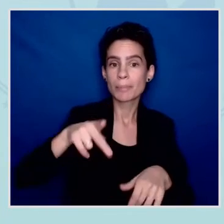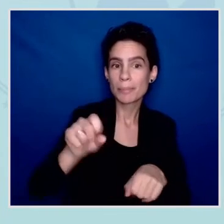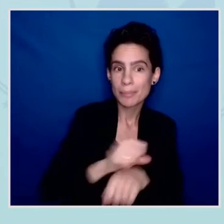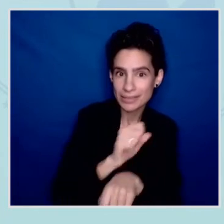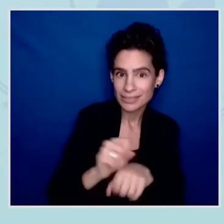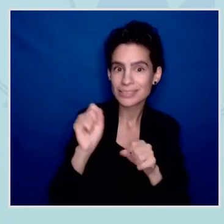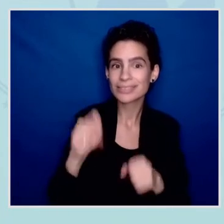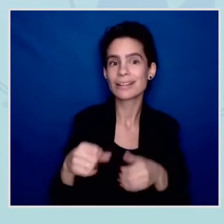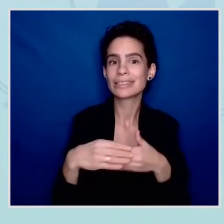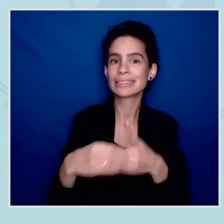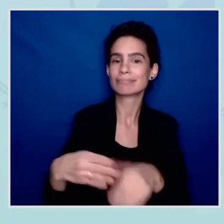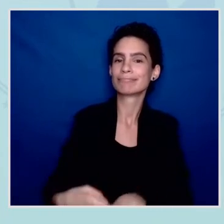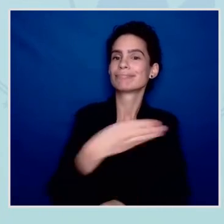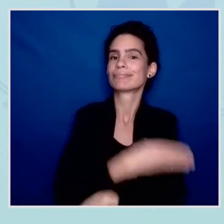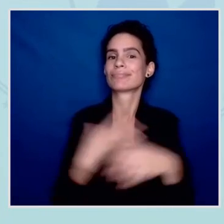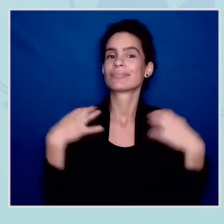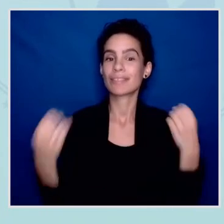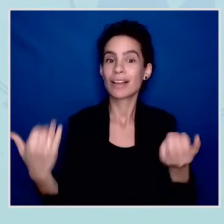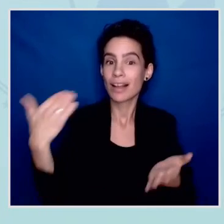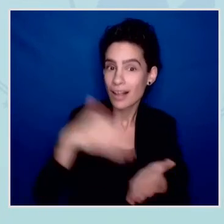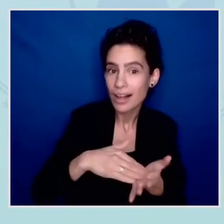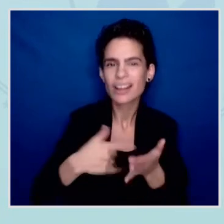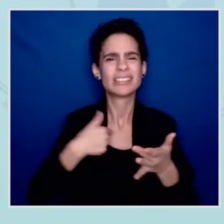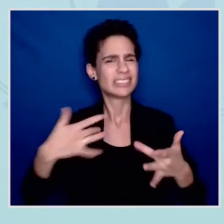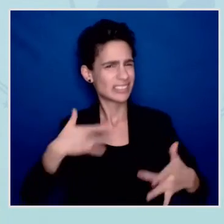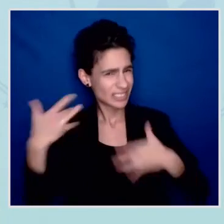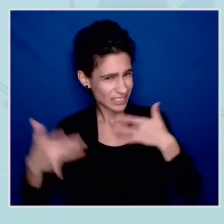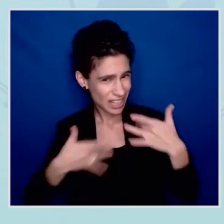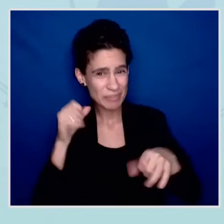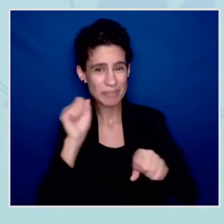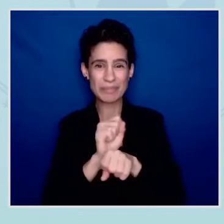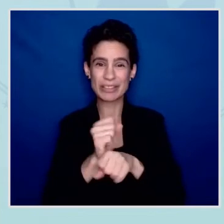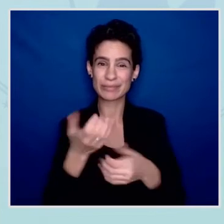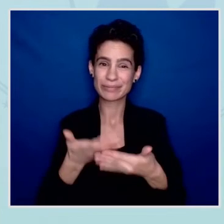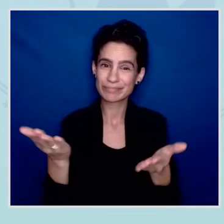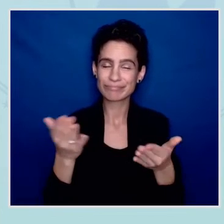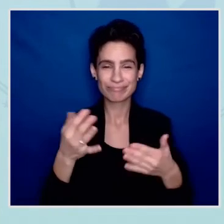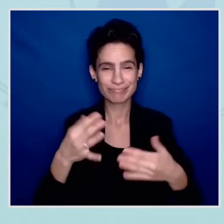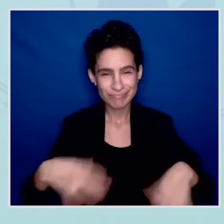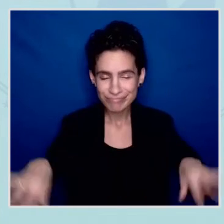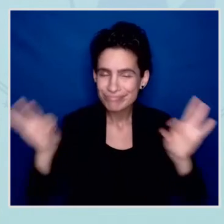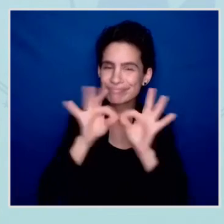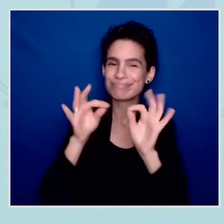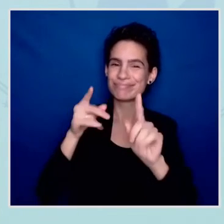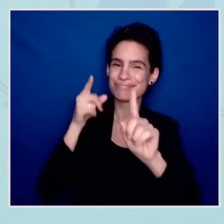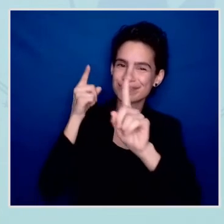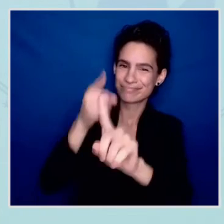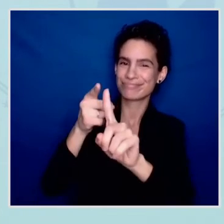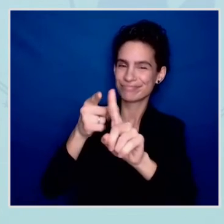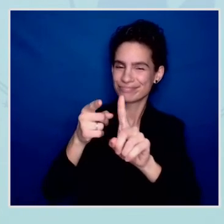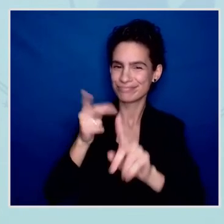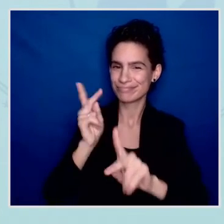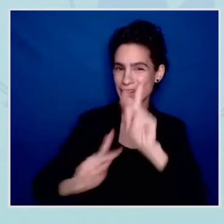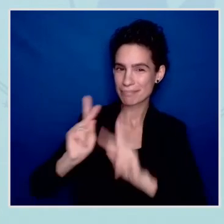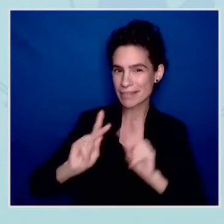. AND TO CREATE OPPORTUNITIES